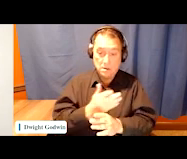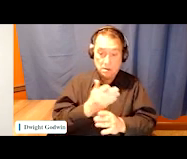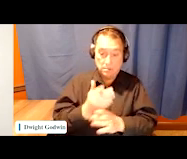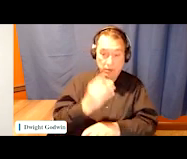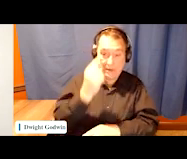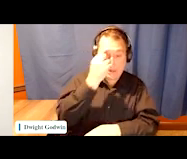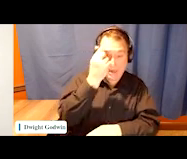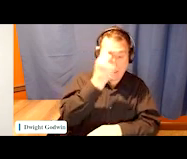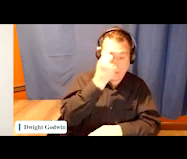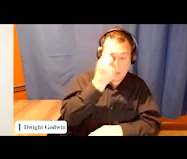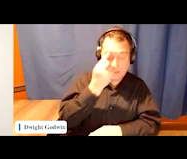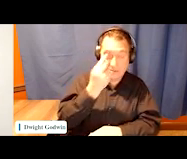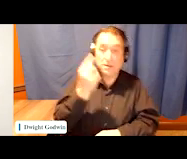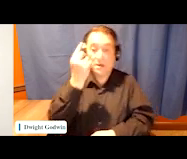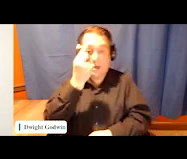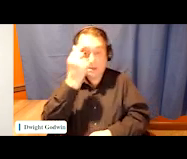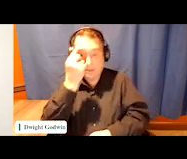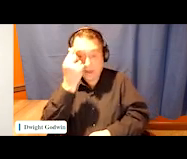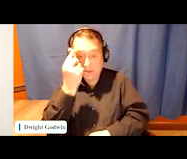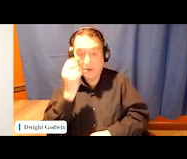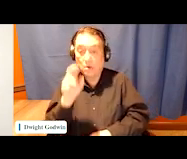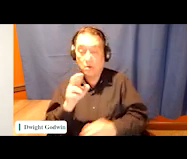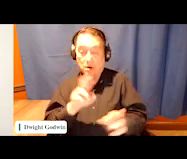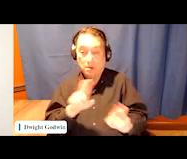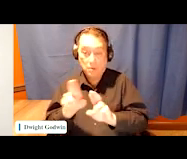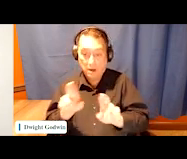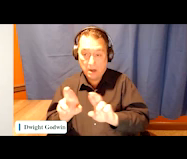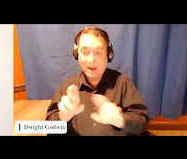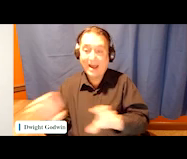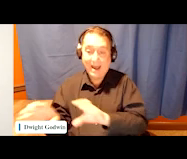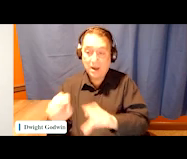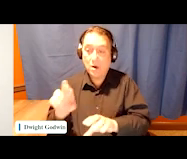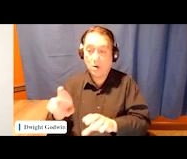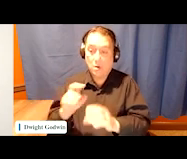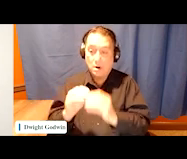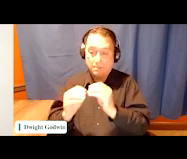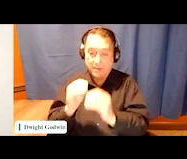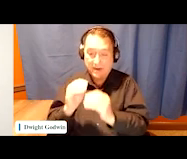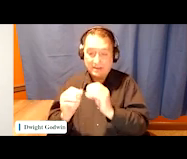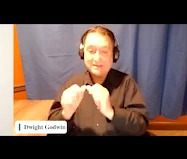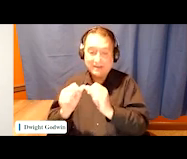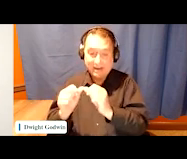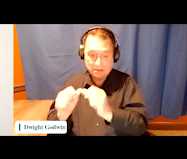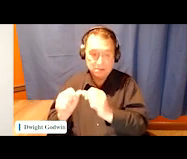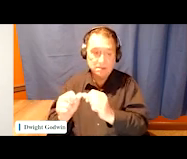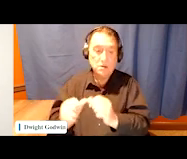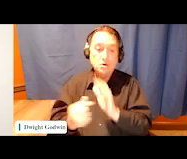contemplation, preparation, action, or maintenance stage, show that recovery is possible.